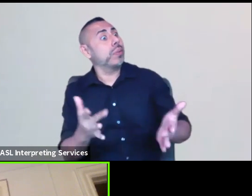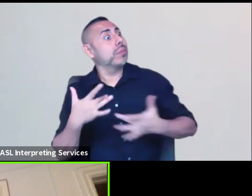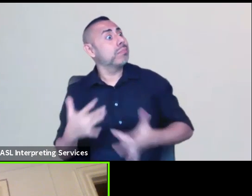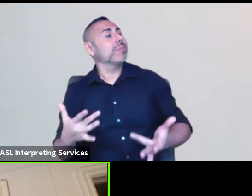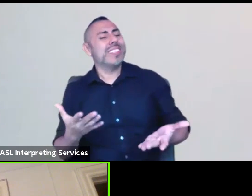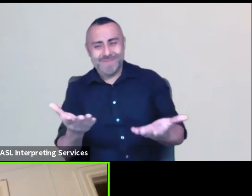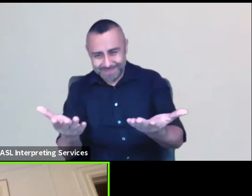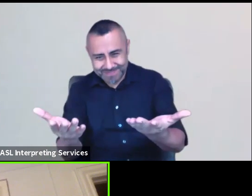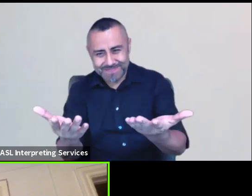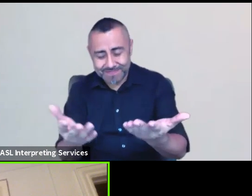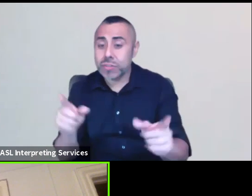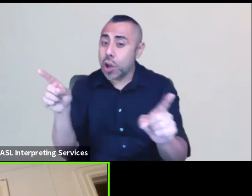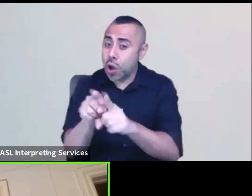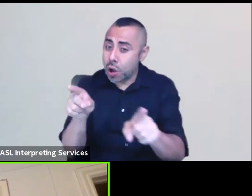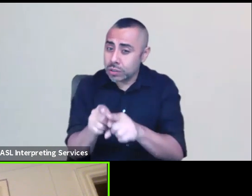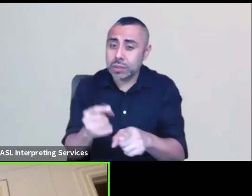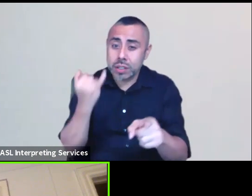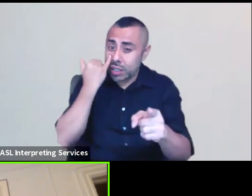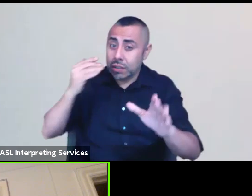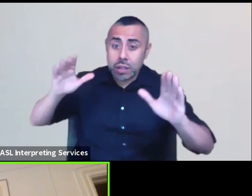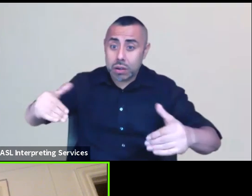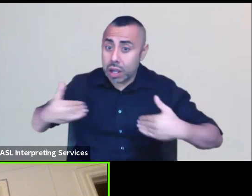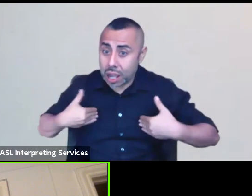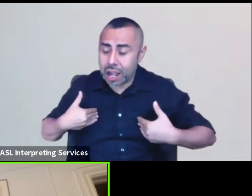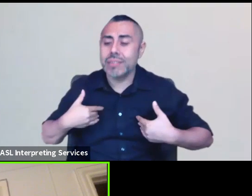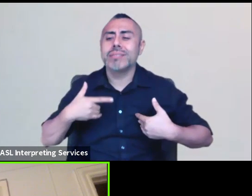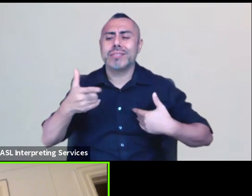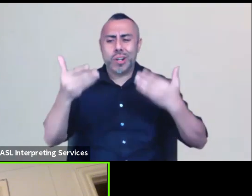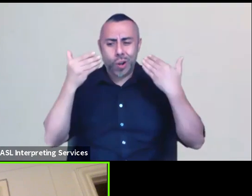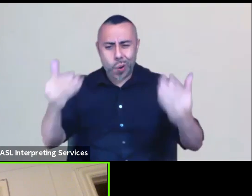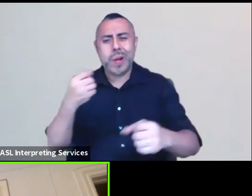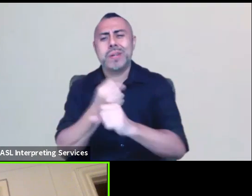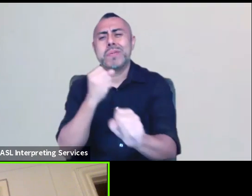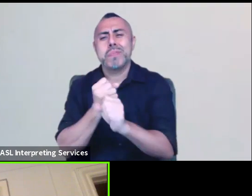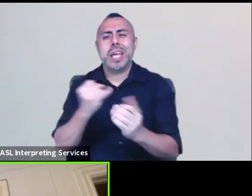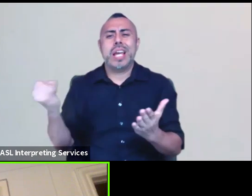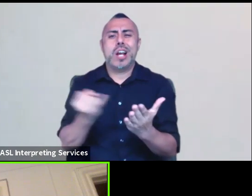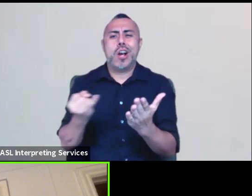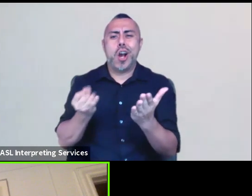if you don't already have it, prepare an artist resume. Frequently on events like this,